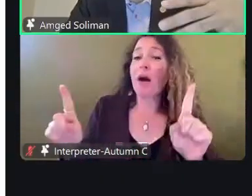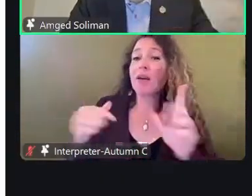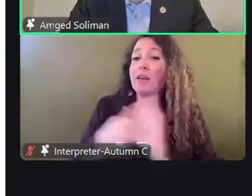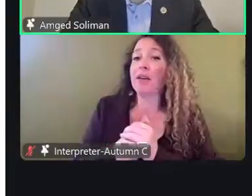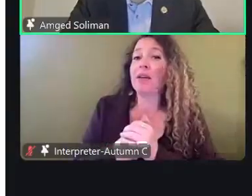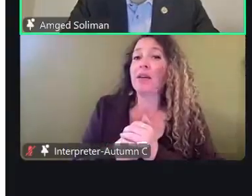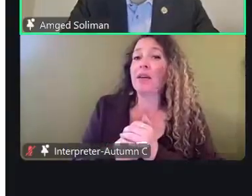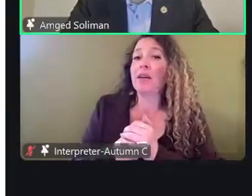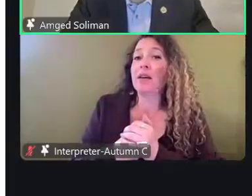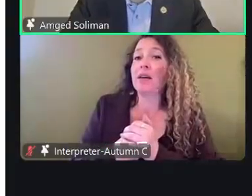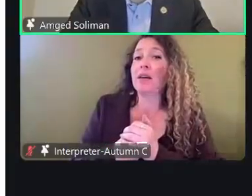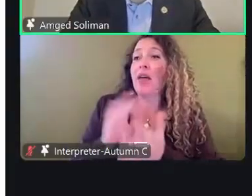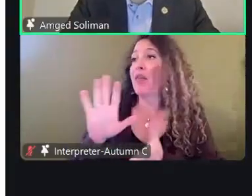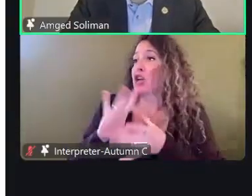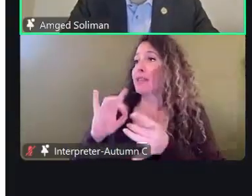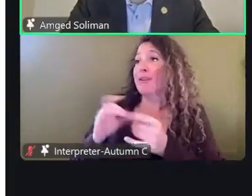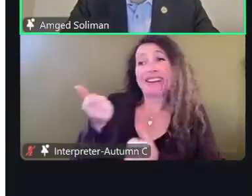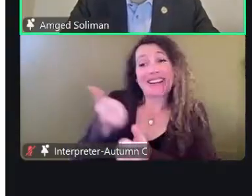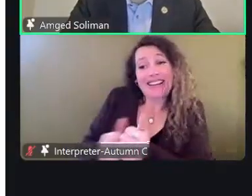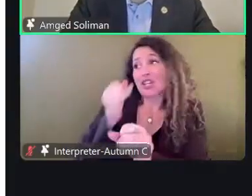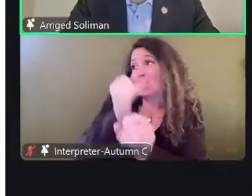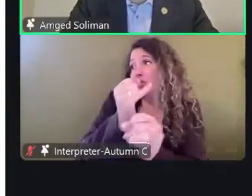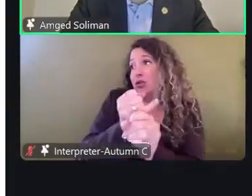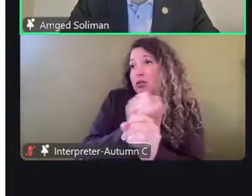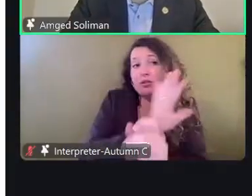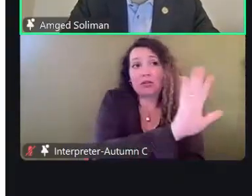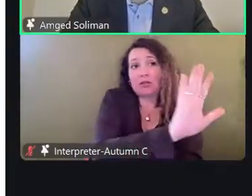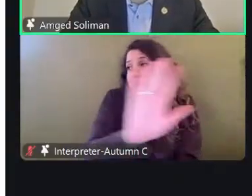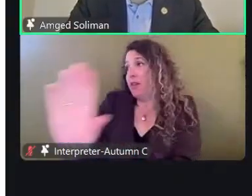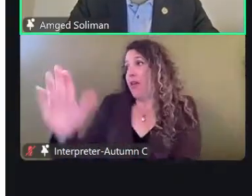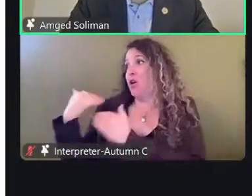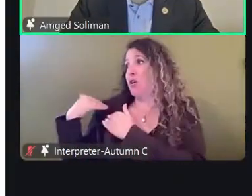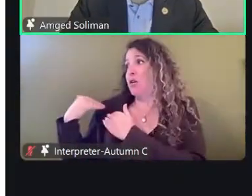statement was that each school is responsible for making sure that they are in compliance with